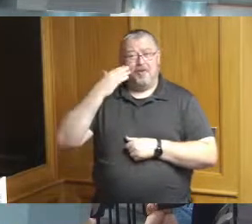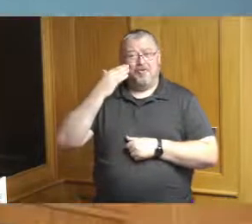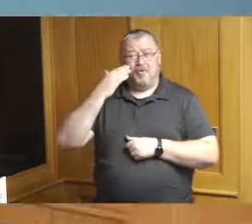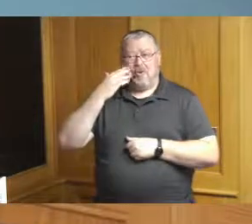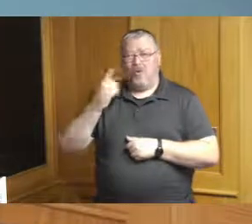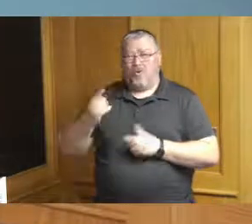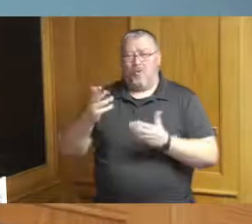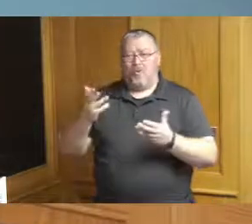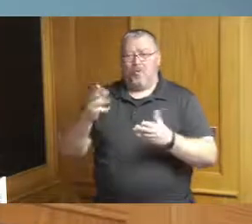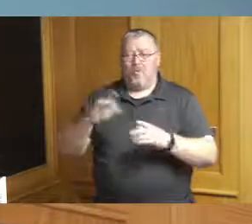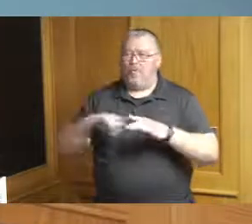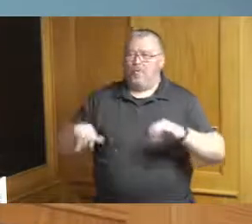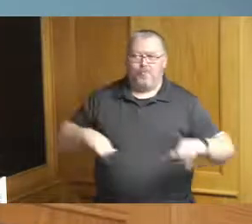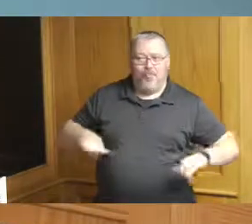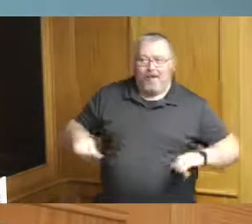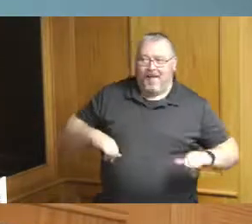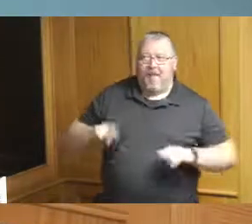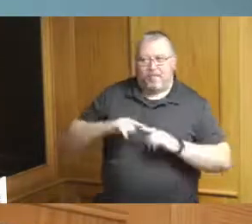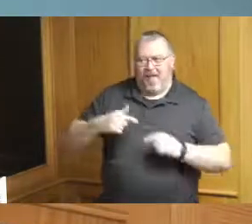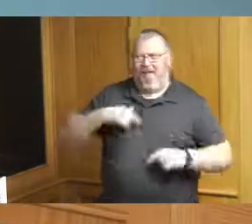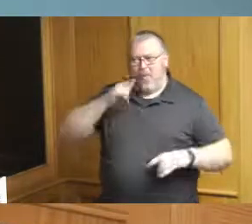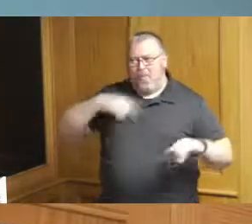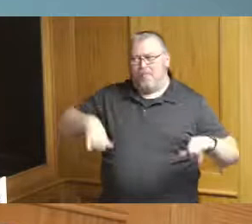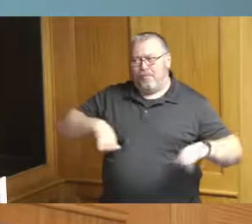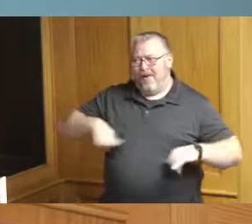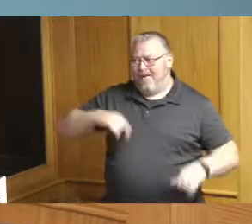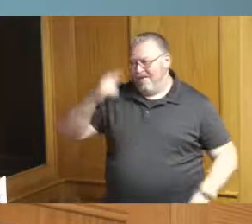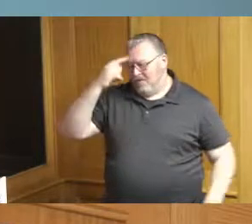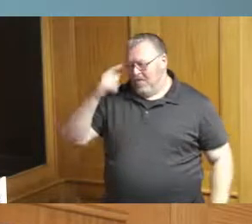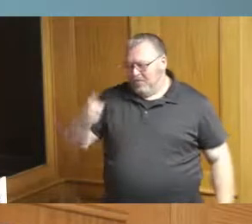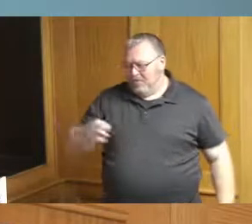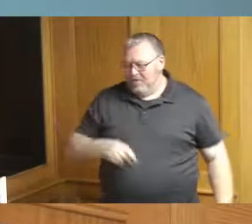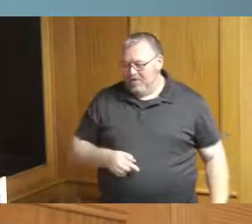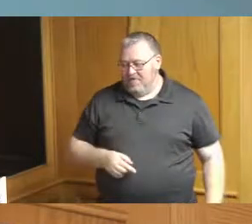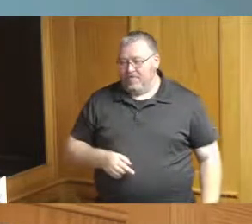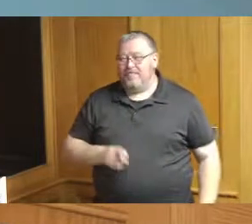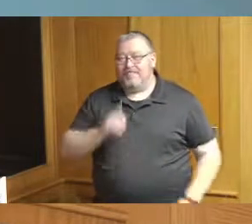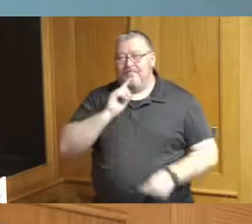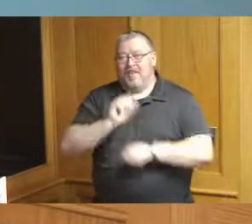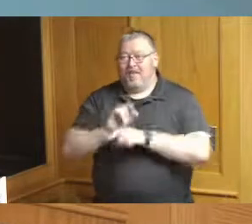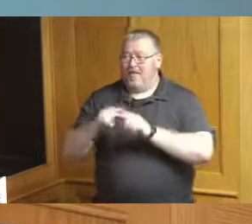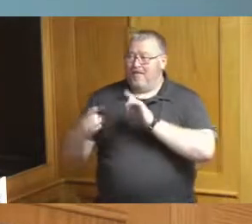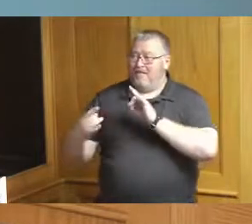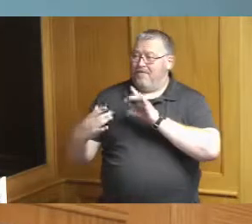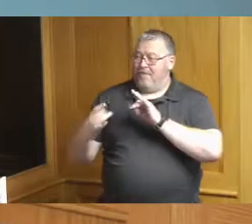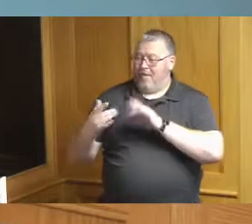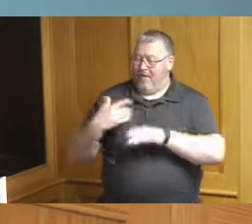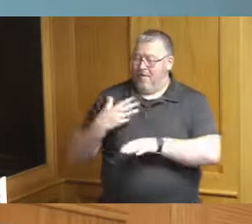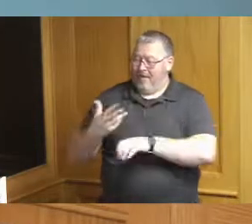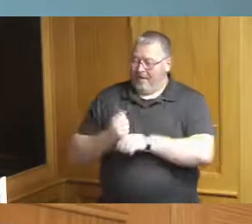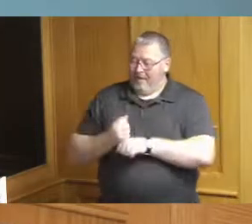do any bragging but I'll do it for you certainly the feedback that we've been getting is our county